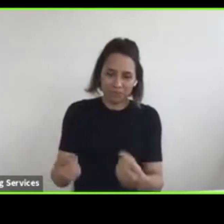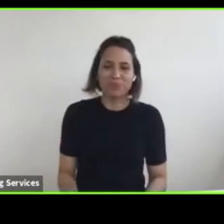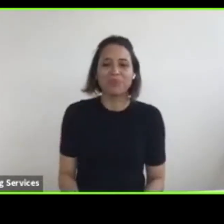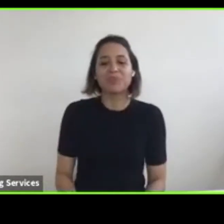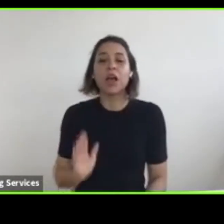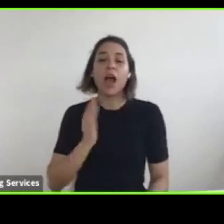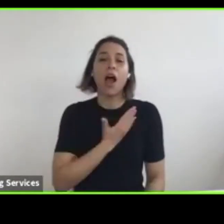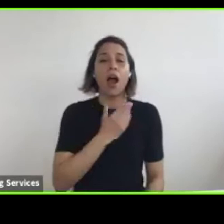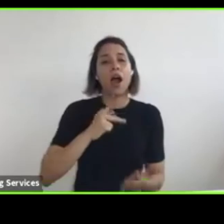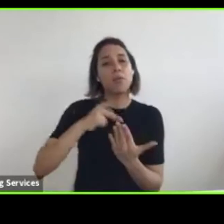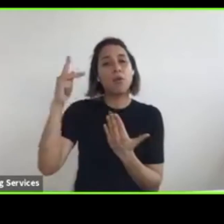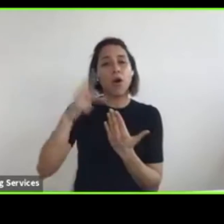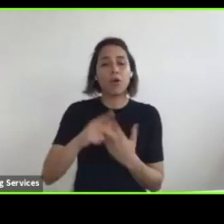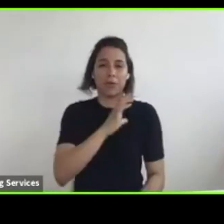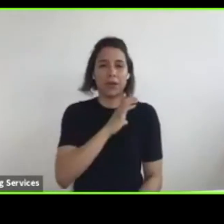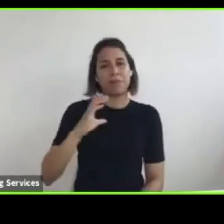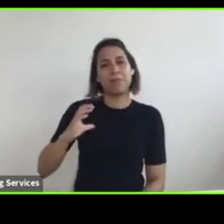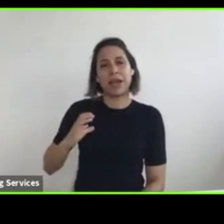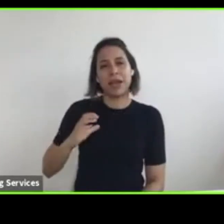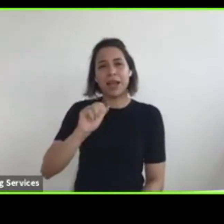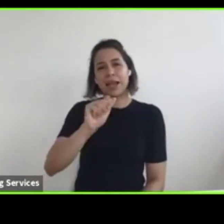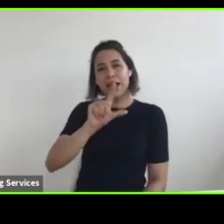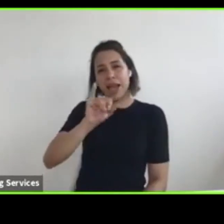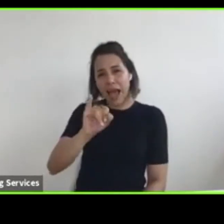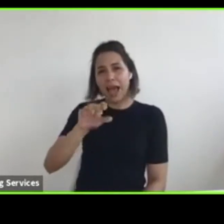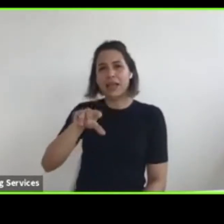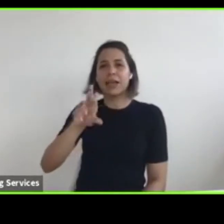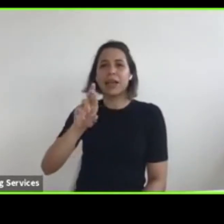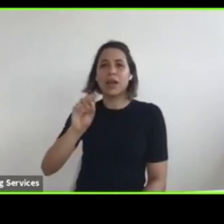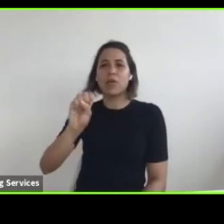GUEST CURATORS ALI ROSA-SALAS AND EMILY JOHNSON, AND